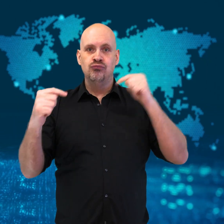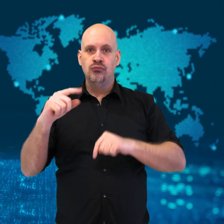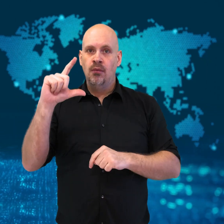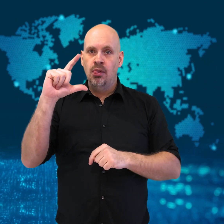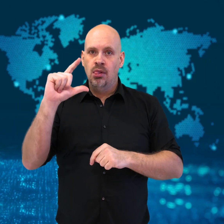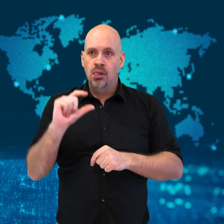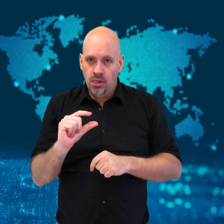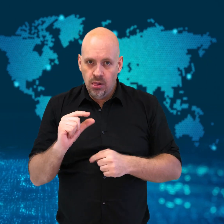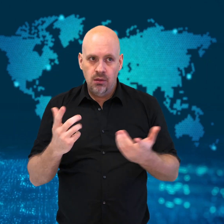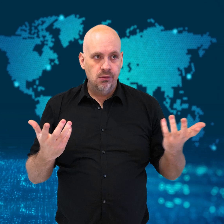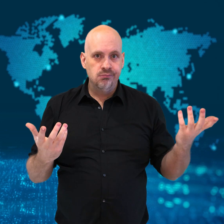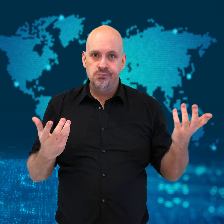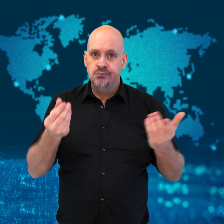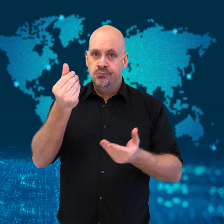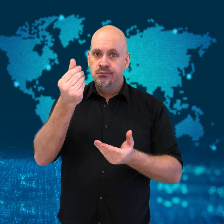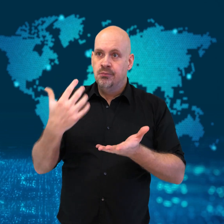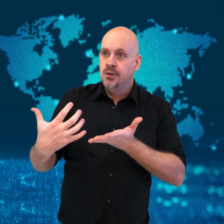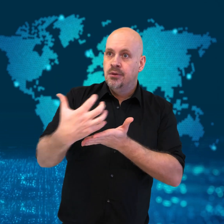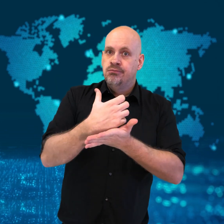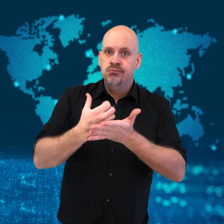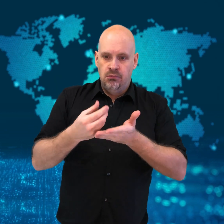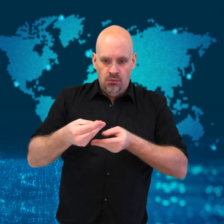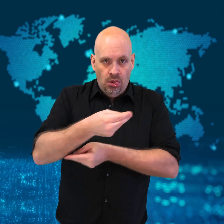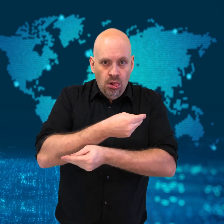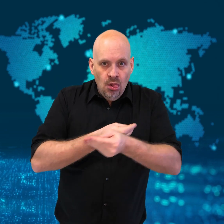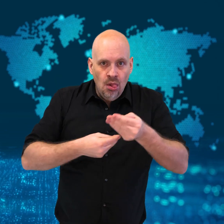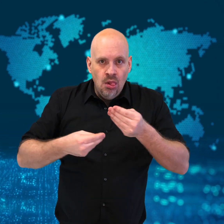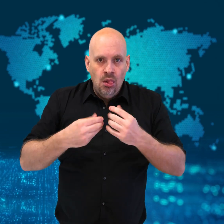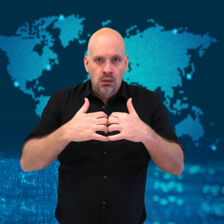During the past year,